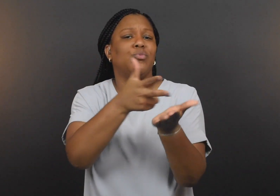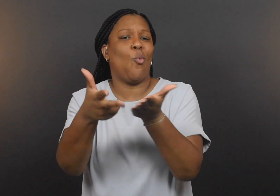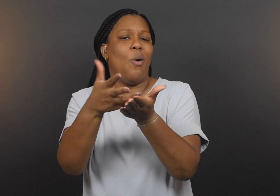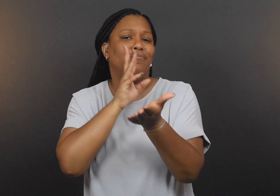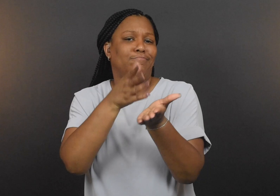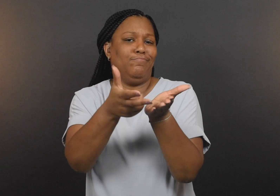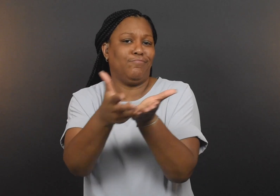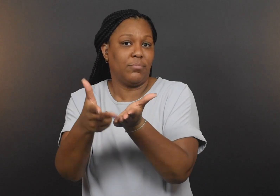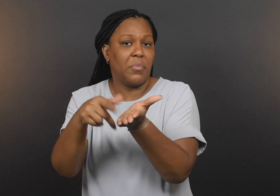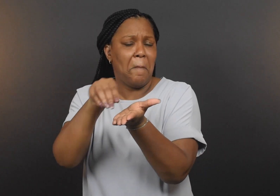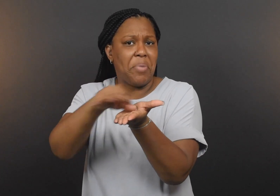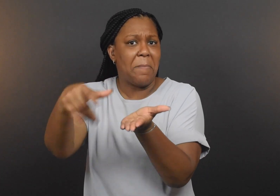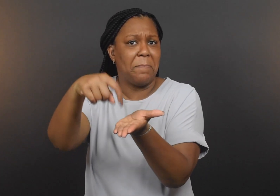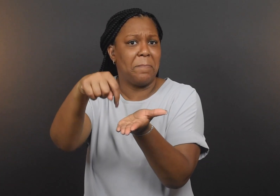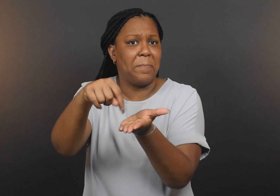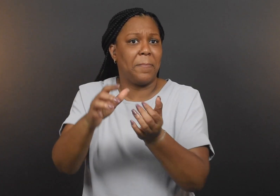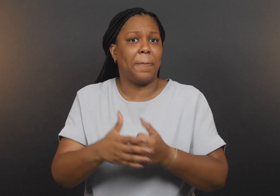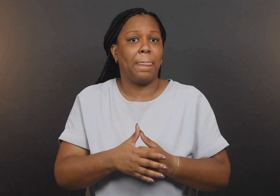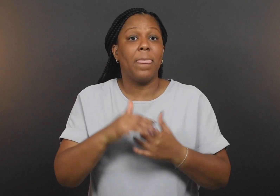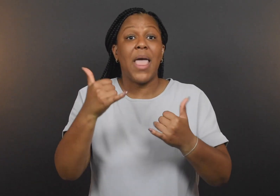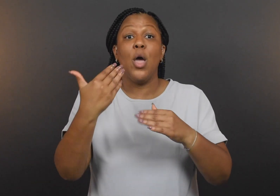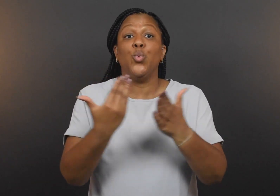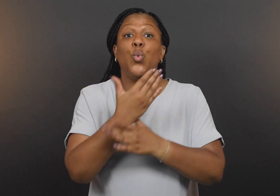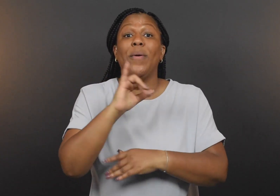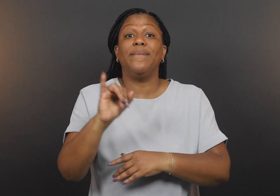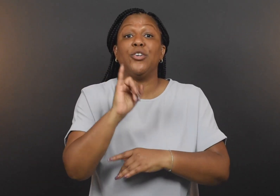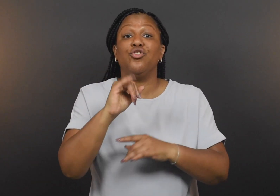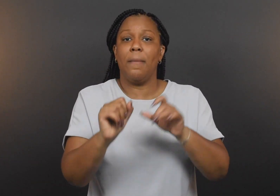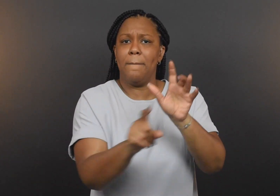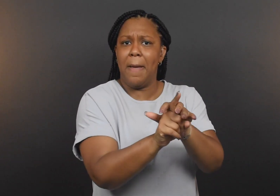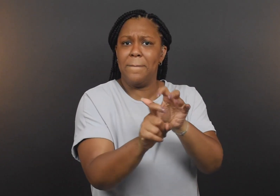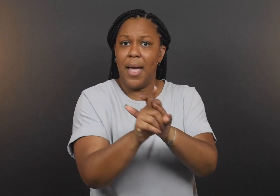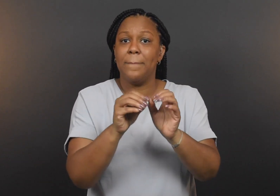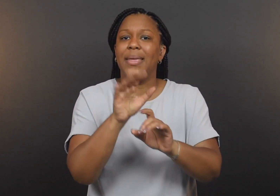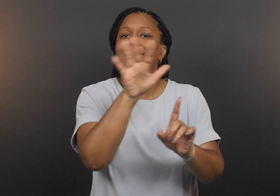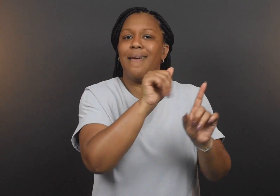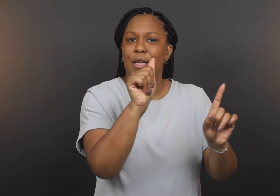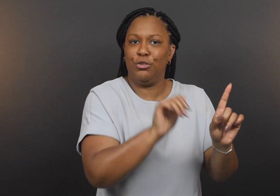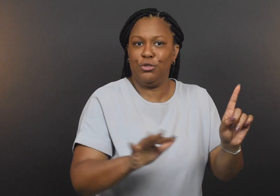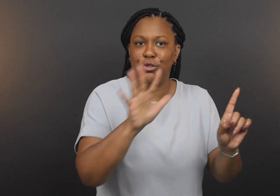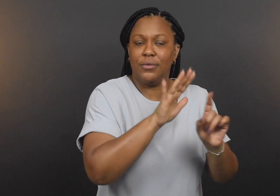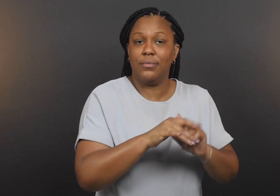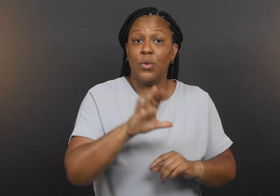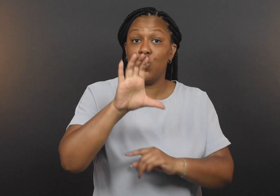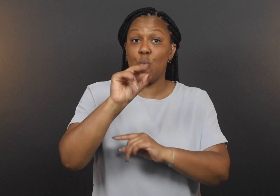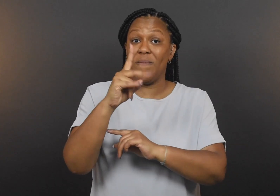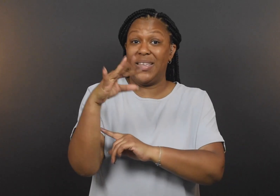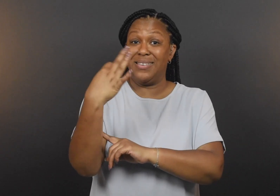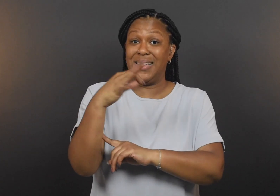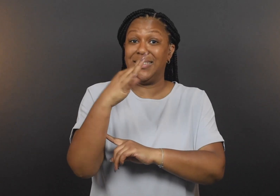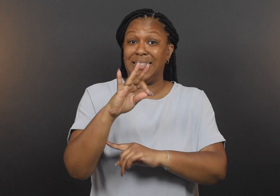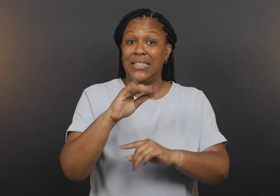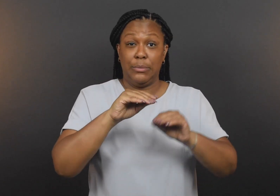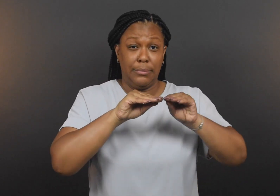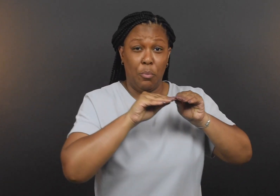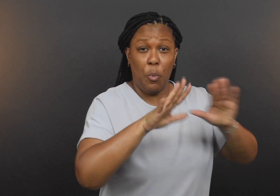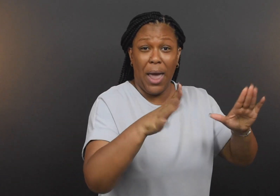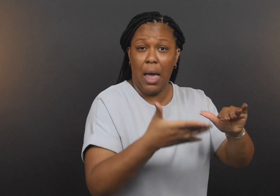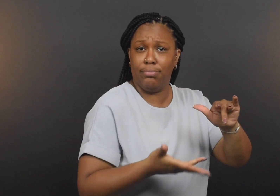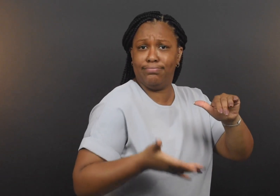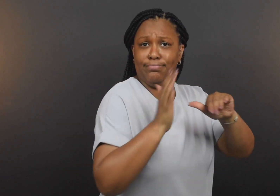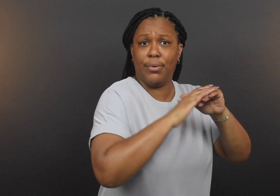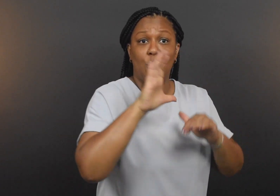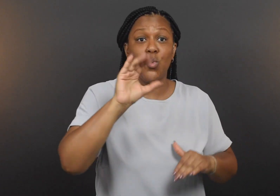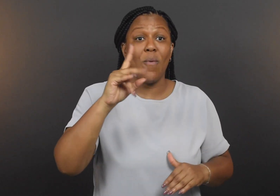an outbreak on board, and new infections popped up around Asia. As COVID-19’s spread increased,